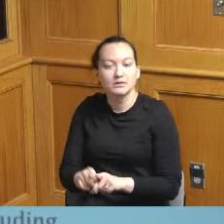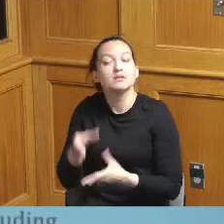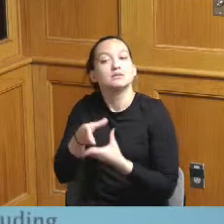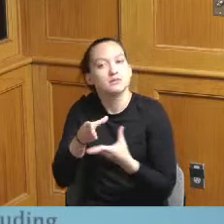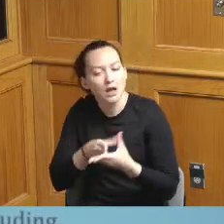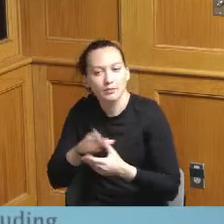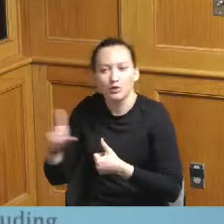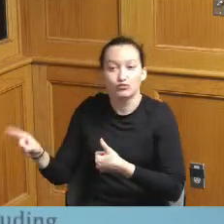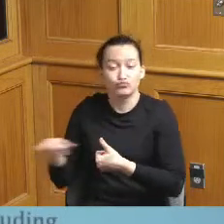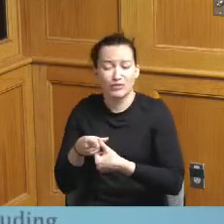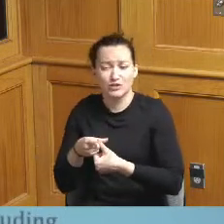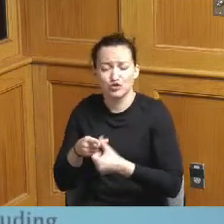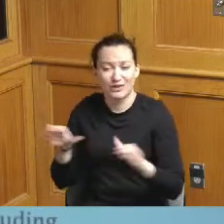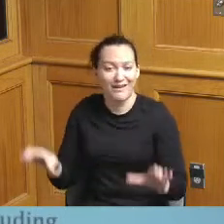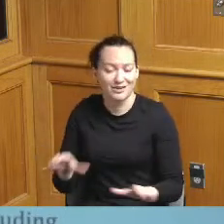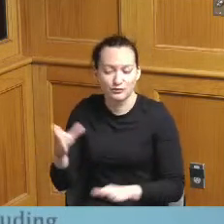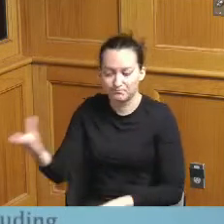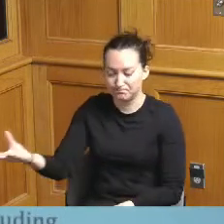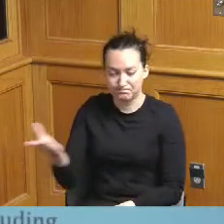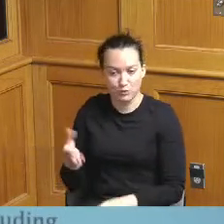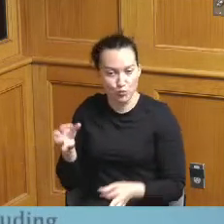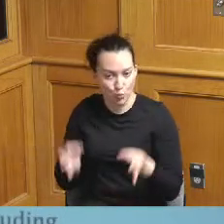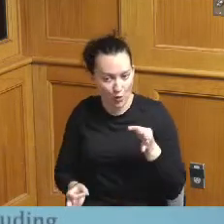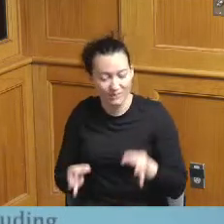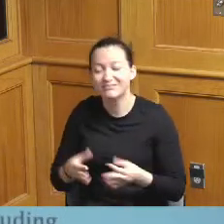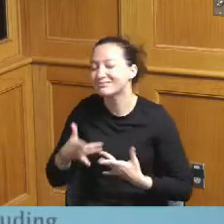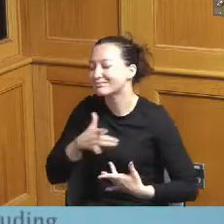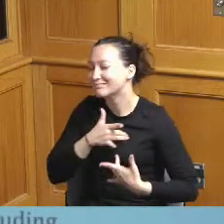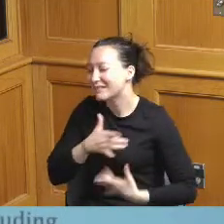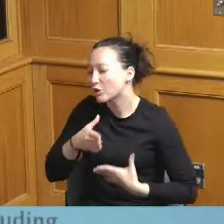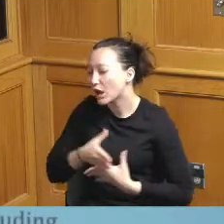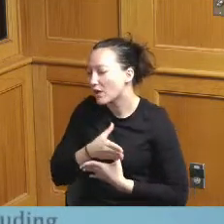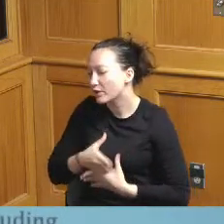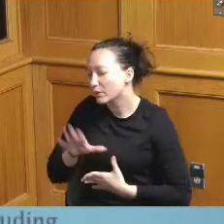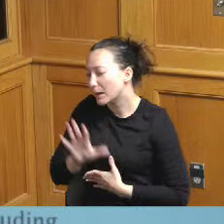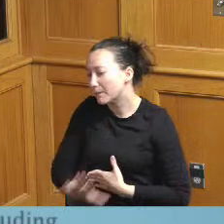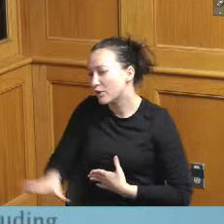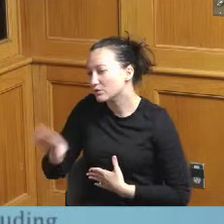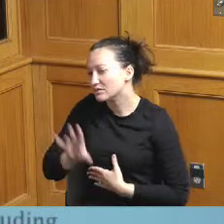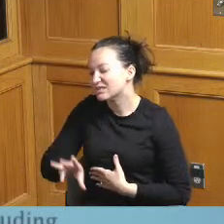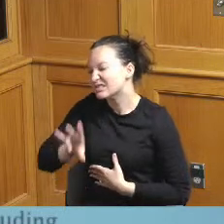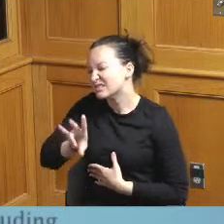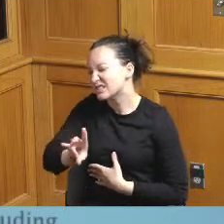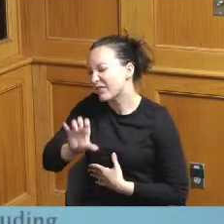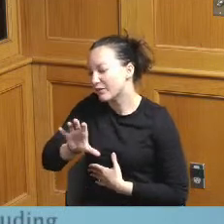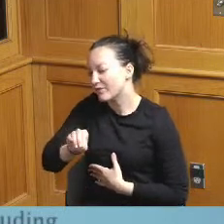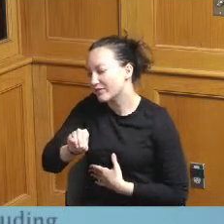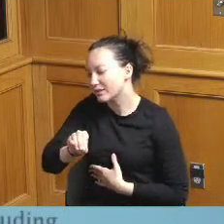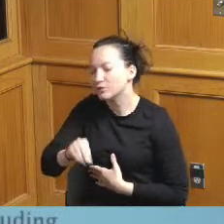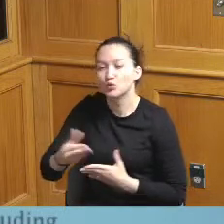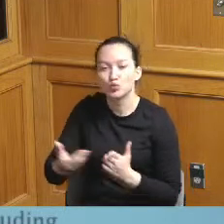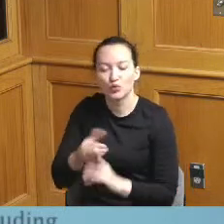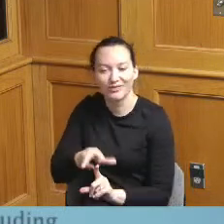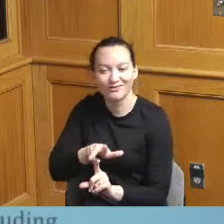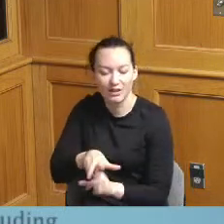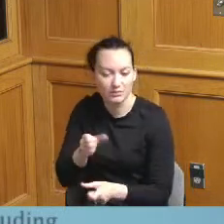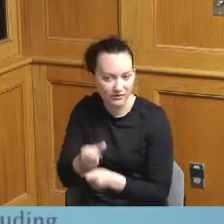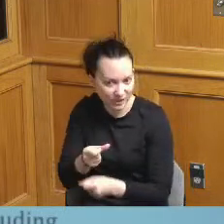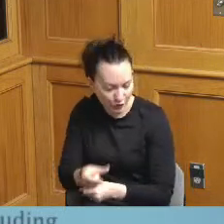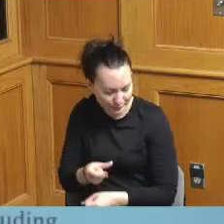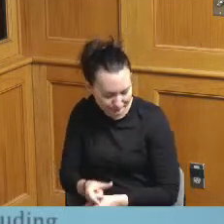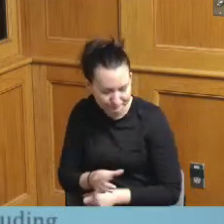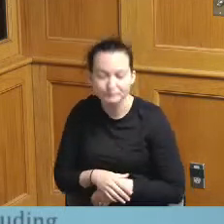original actions in our court we on average the court takes about 750 new filings each year the